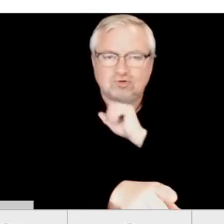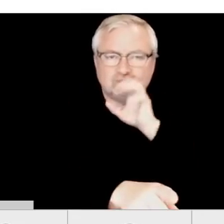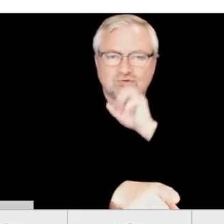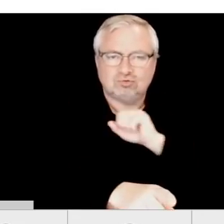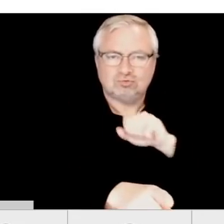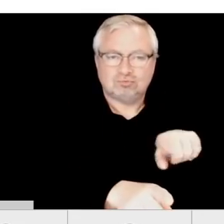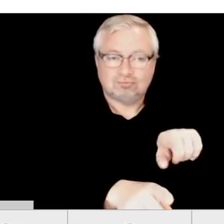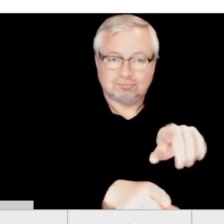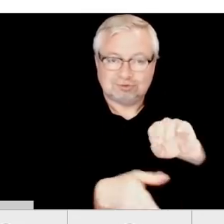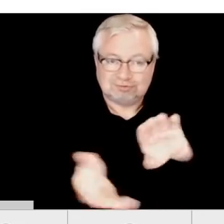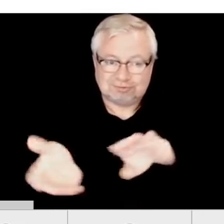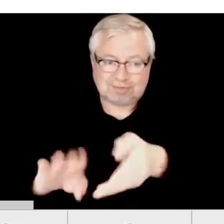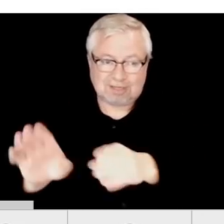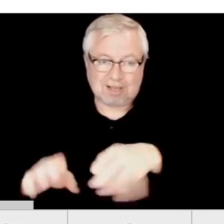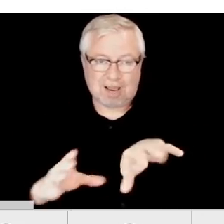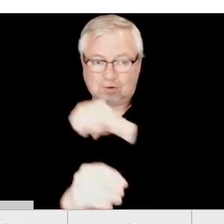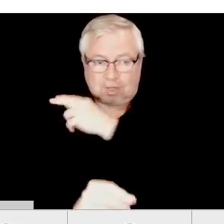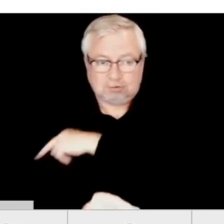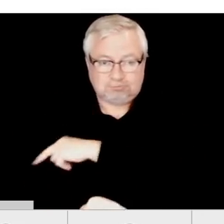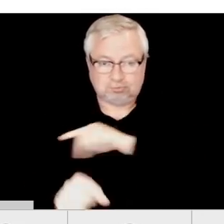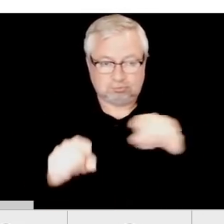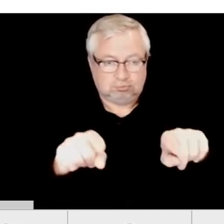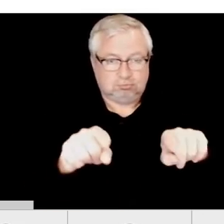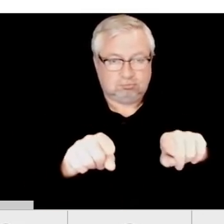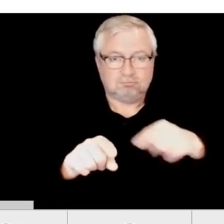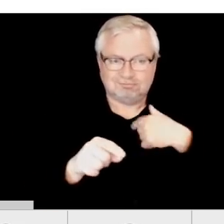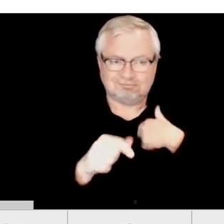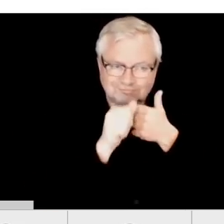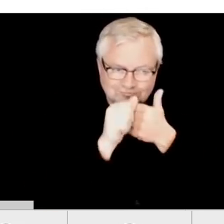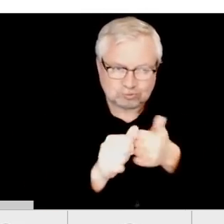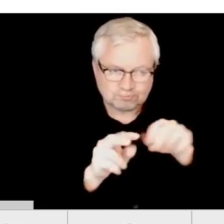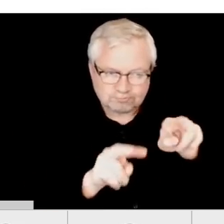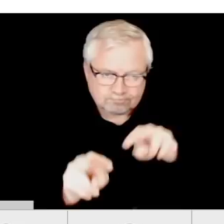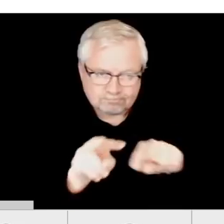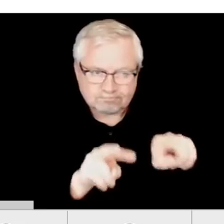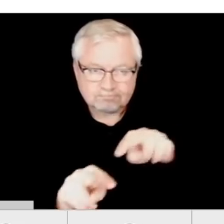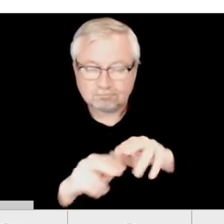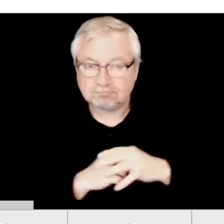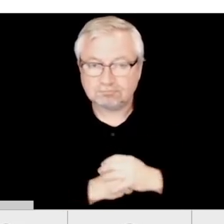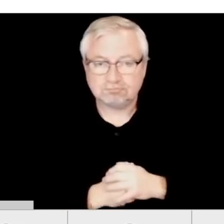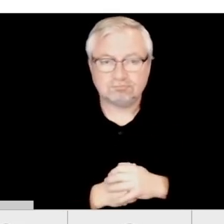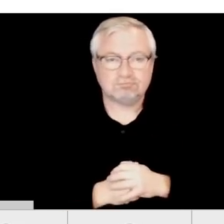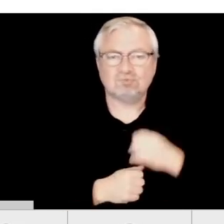so that's important to again not overestimate healthcare.